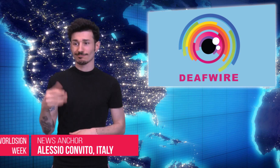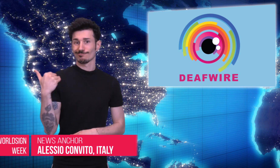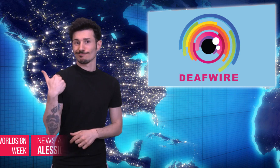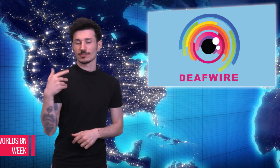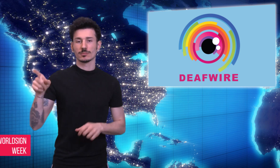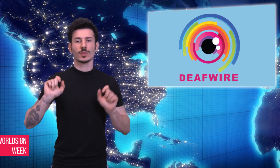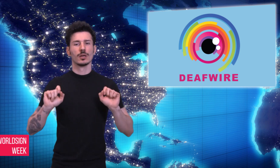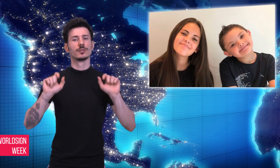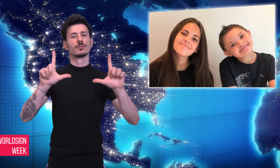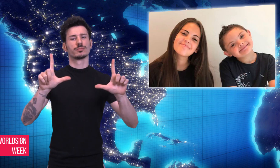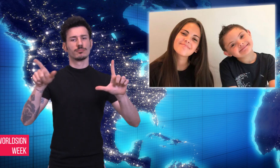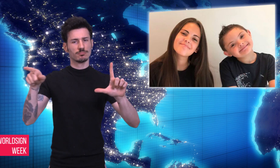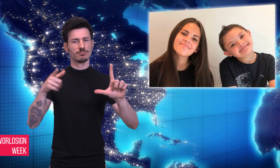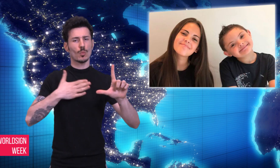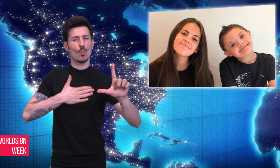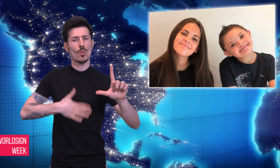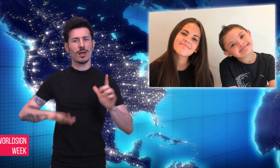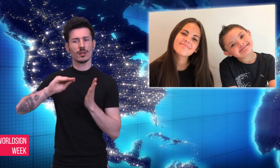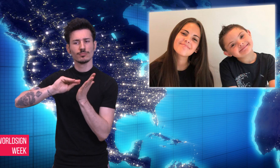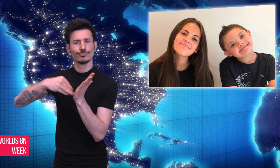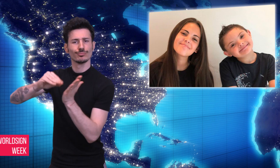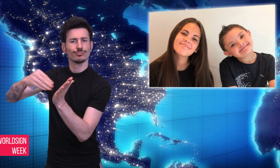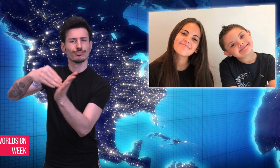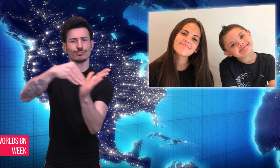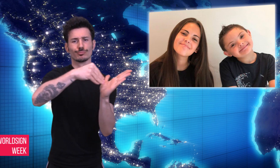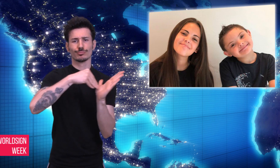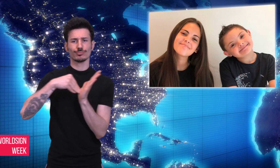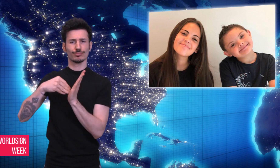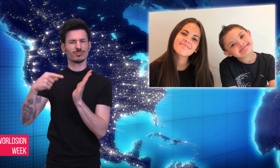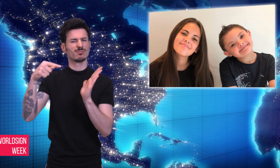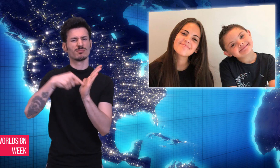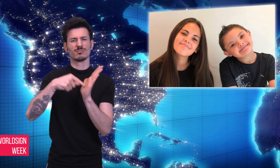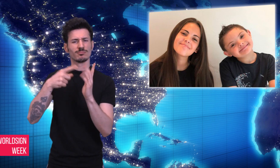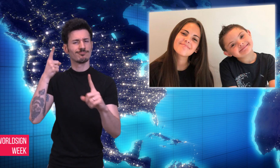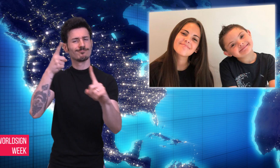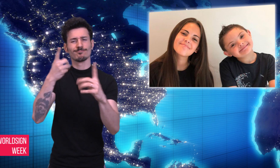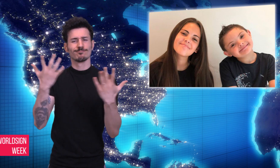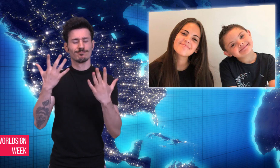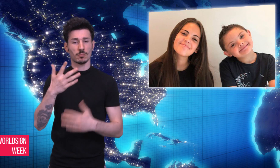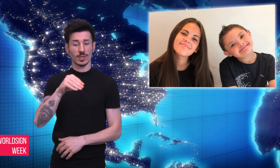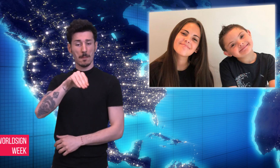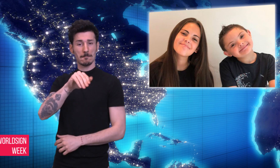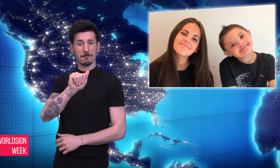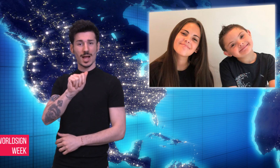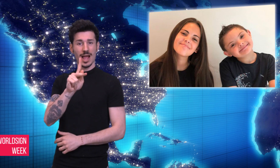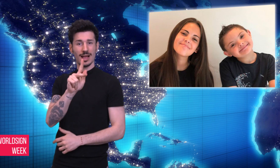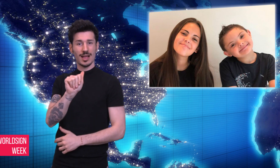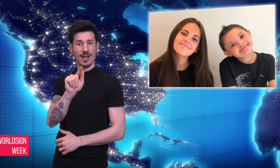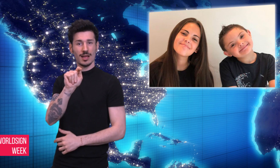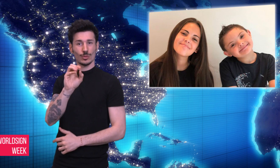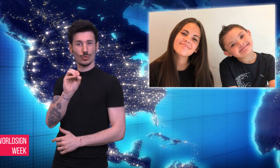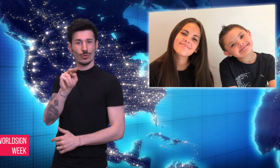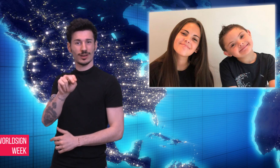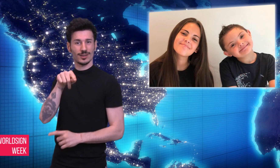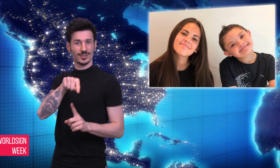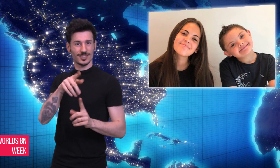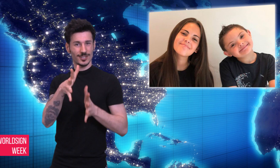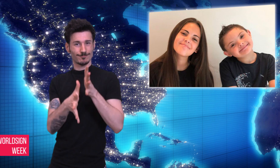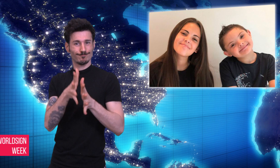gain signatures for support of Makaton being taught at all schools.